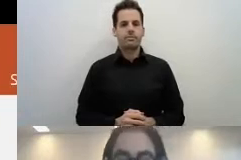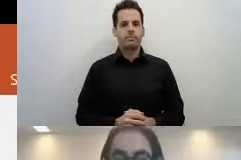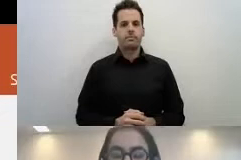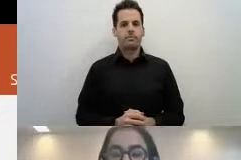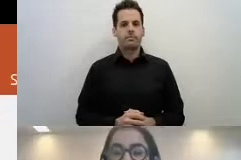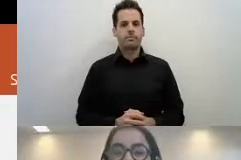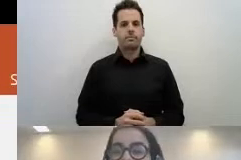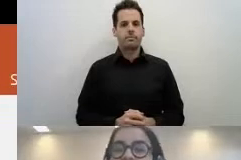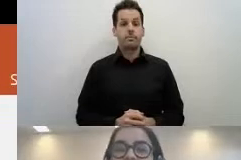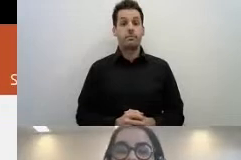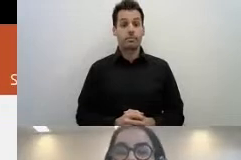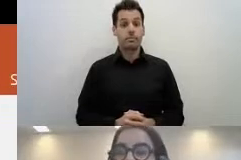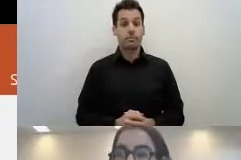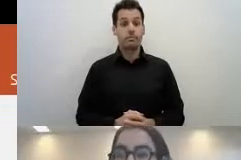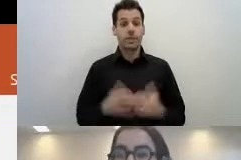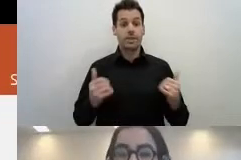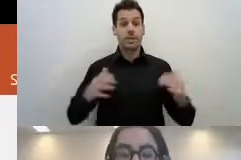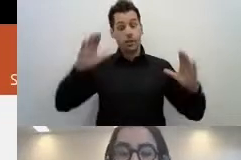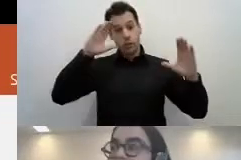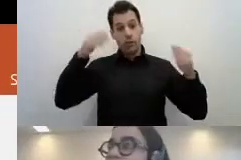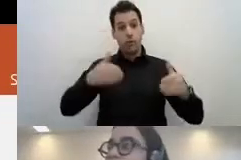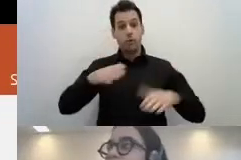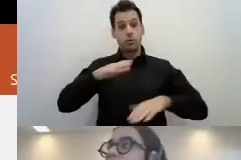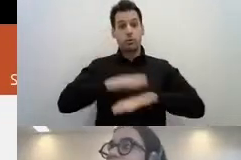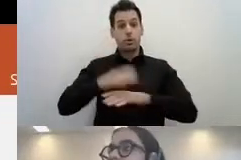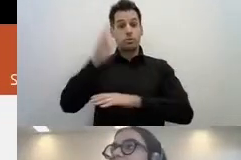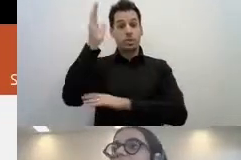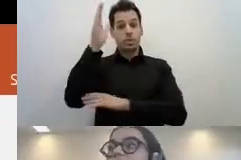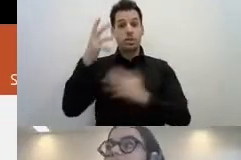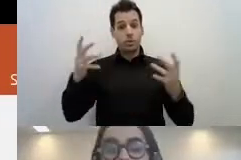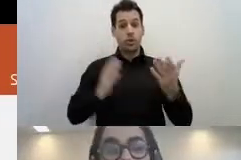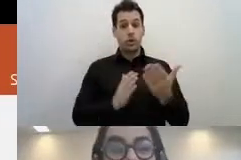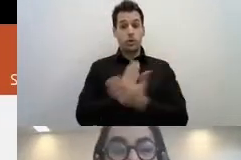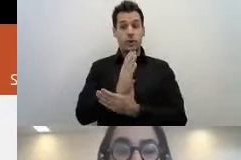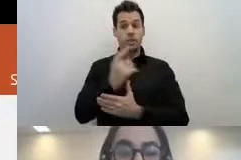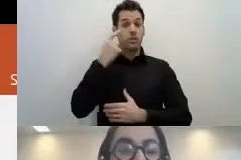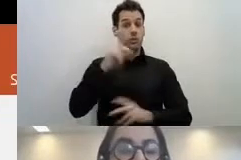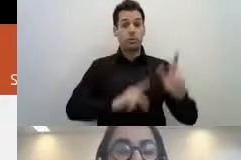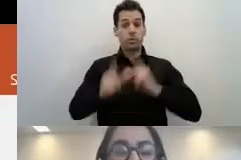okay so the focus of my presentation today will be the rights of persons who use service animals in